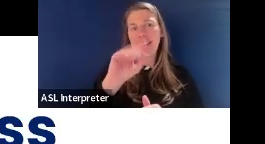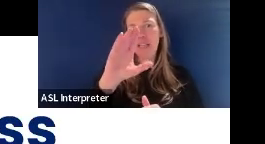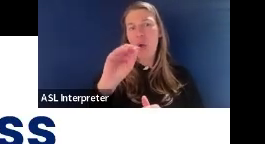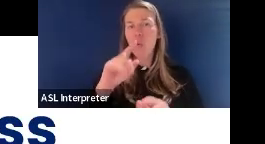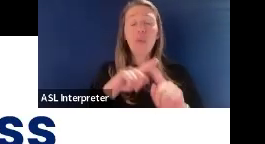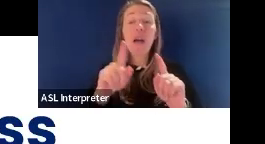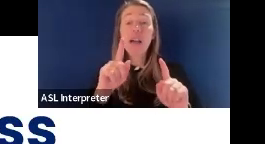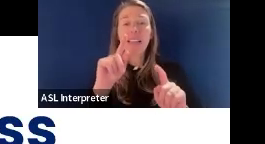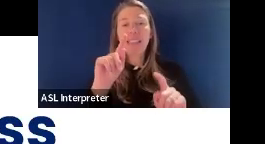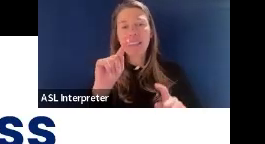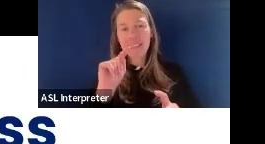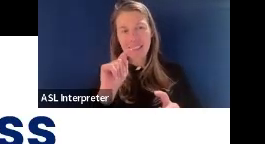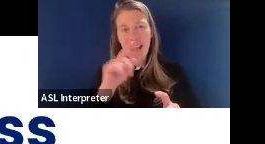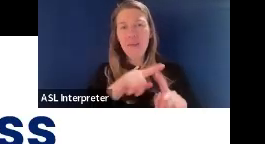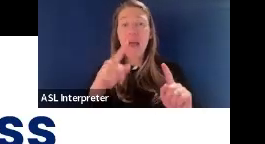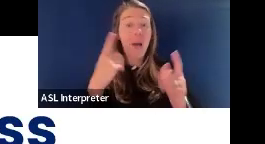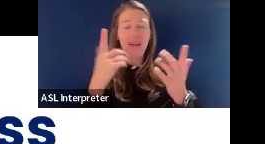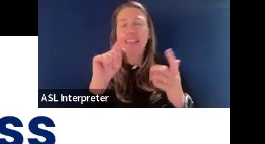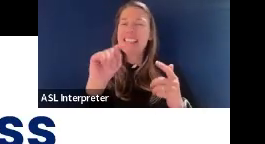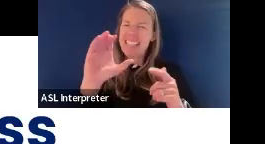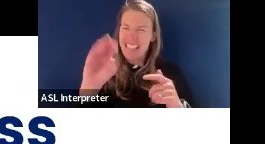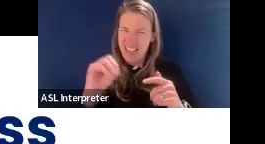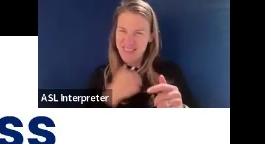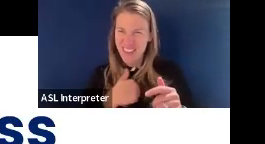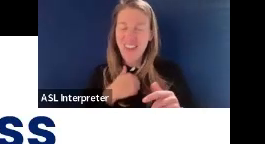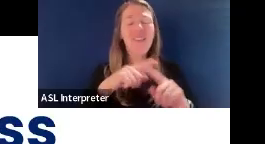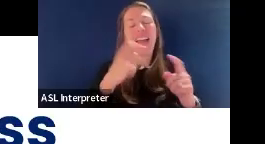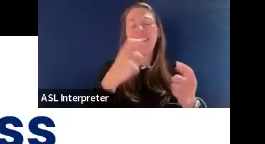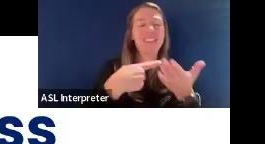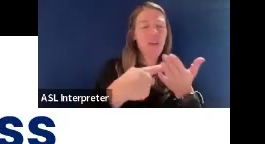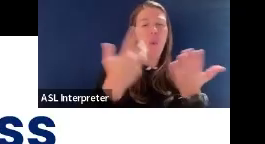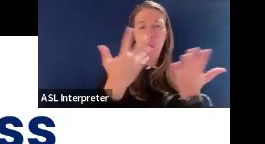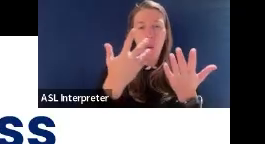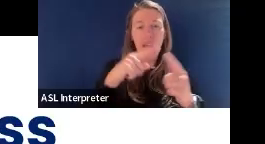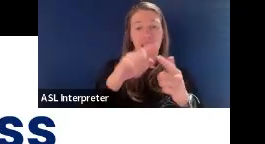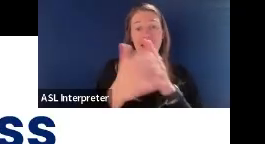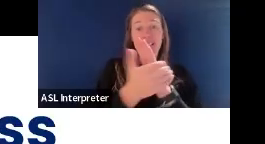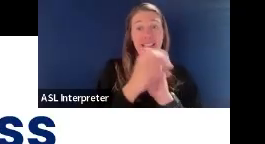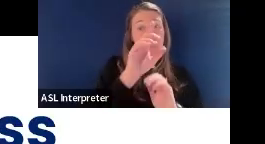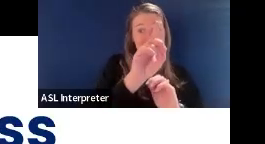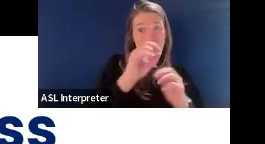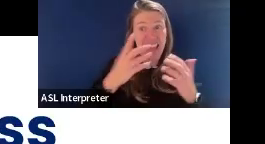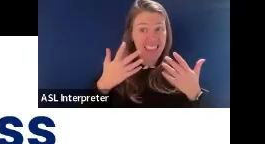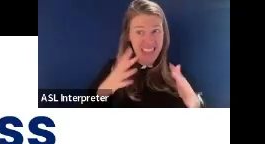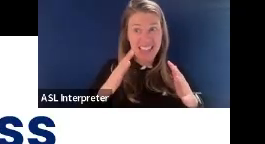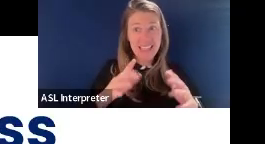Again, I'm only talking about what needs to be written to in Appendix D of the CSW application.